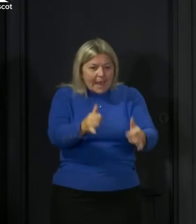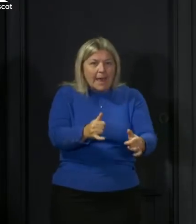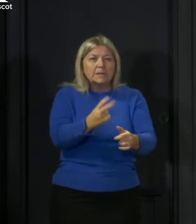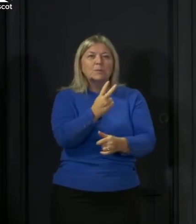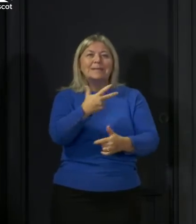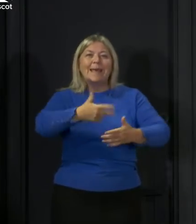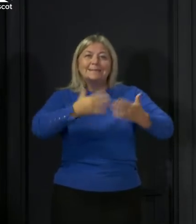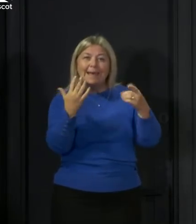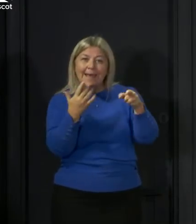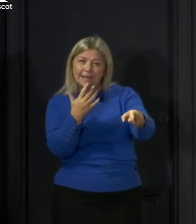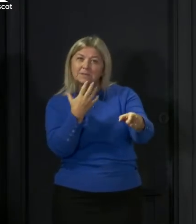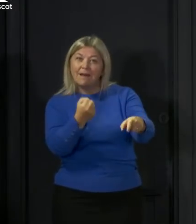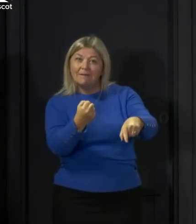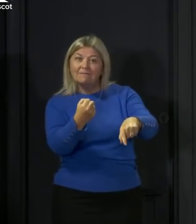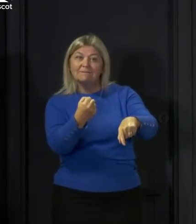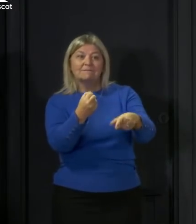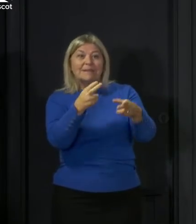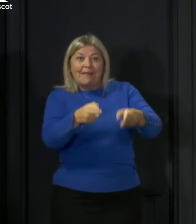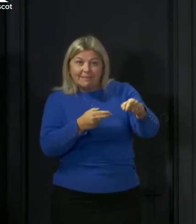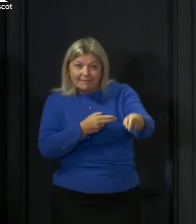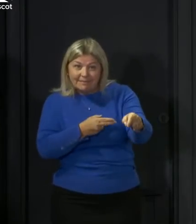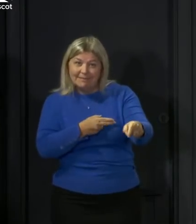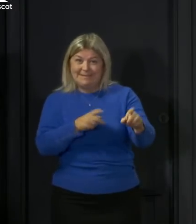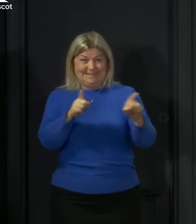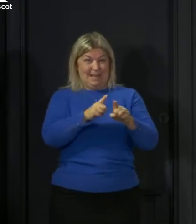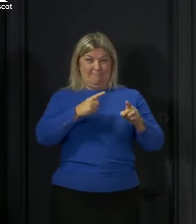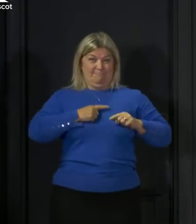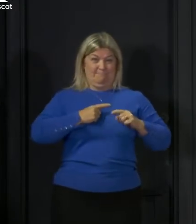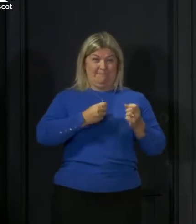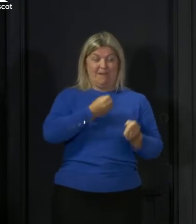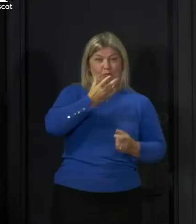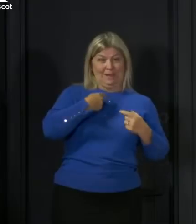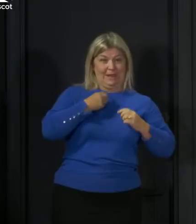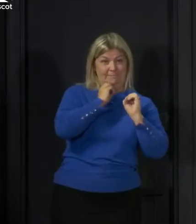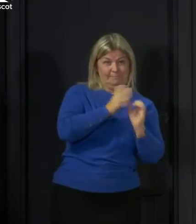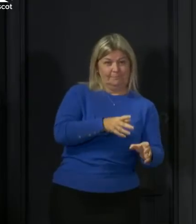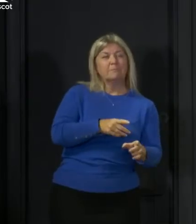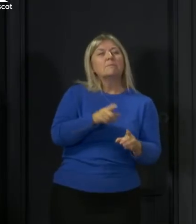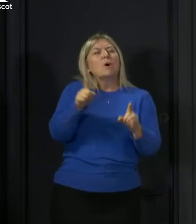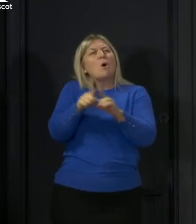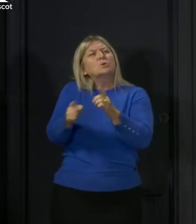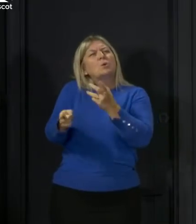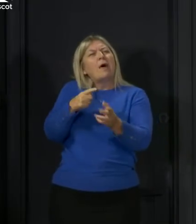our daily figures do - but also cases where COVID is a suspected or contributory cause of death.